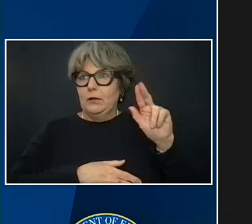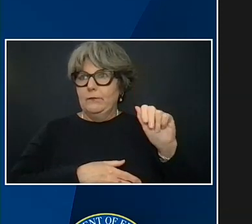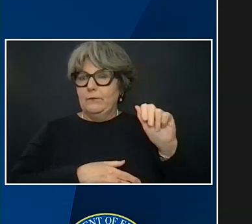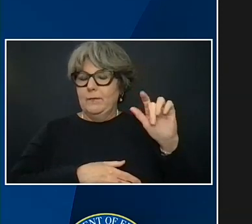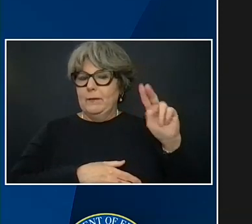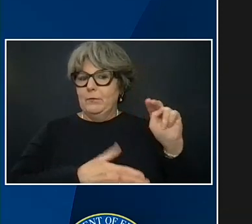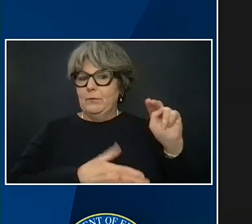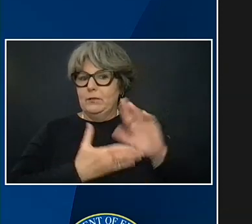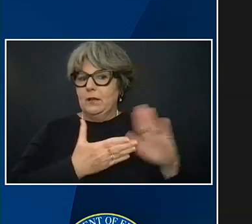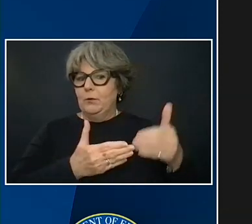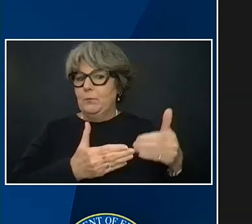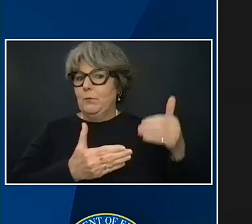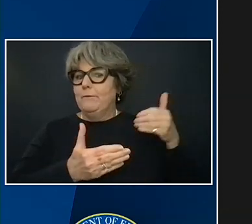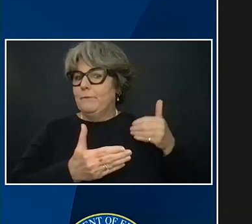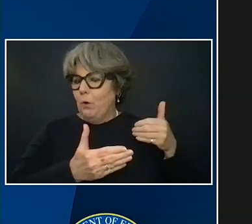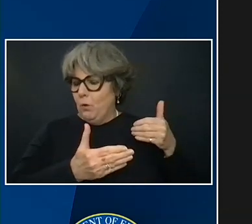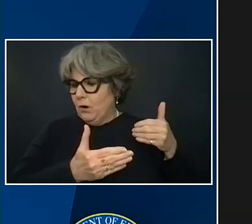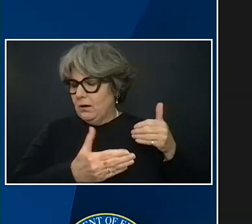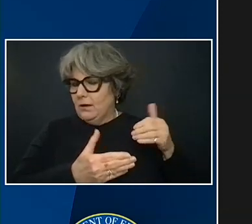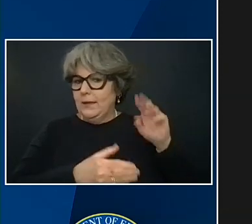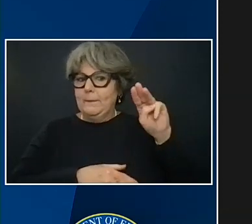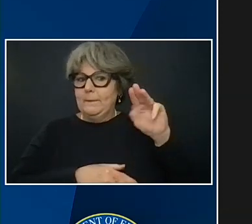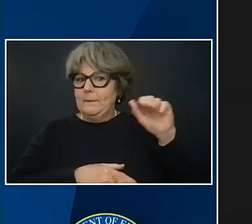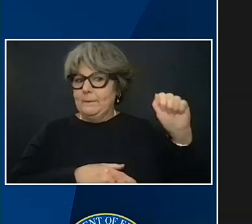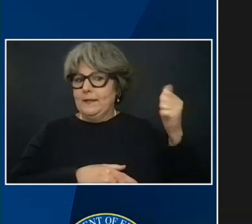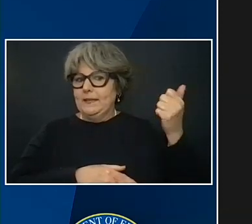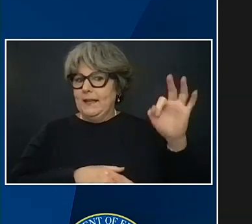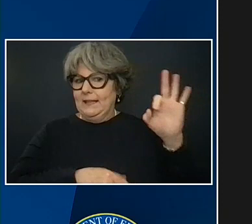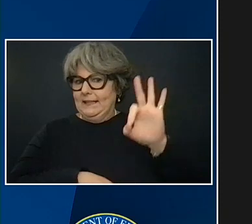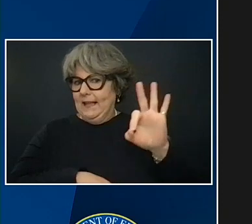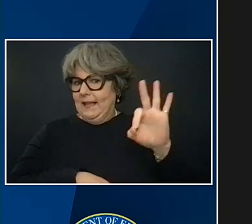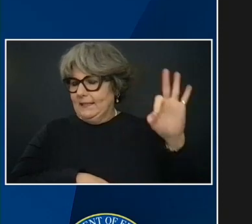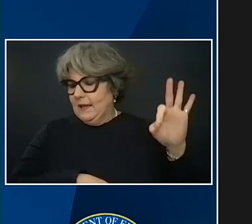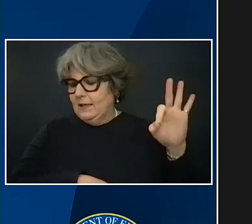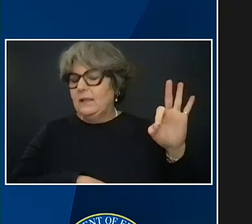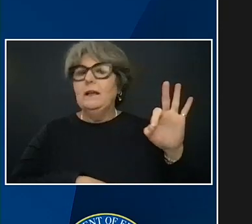that in Massachusetts in 1999. I am here on behalf of Cosmetologists of